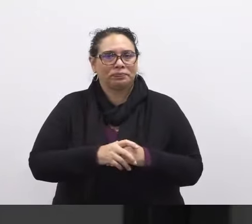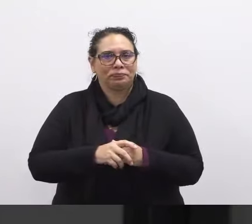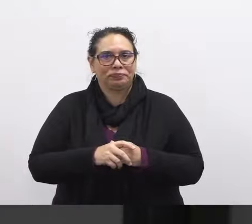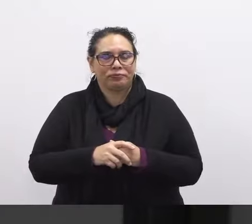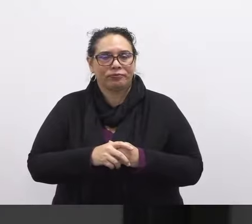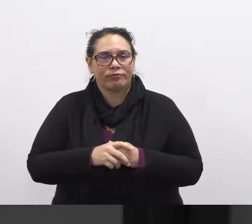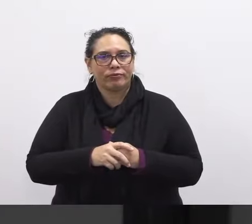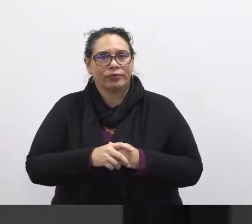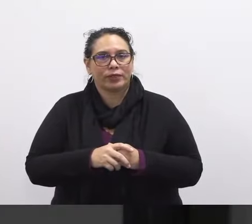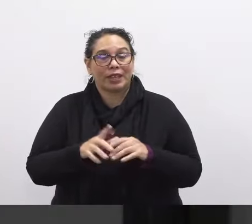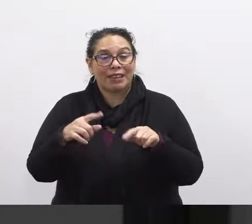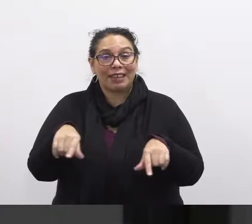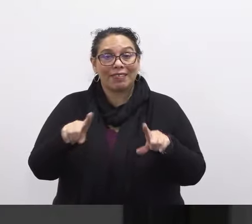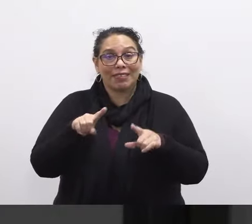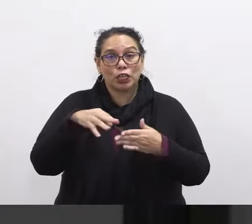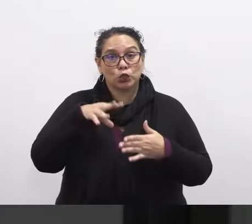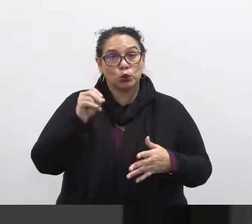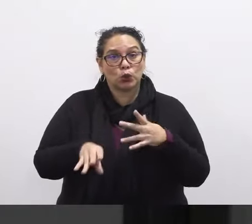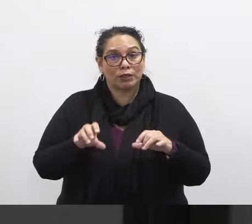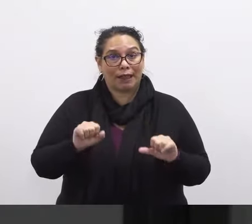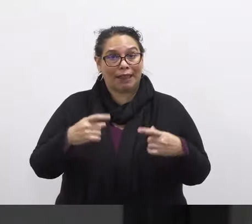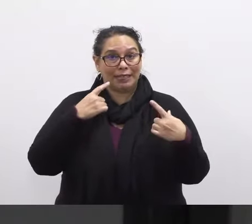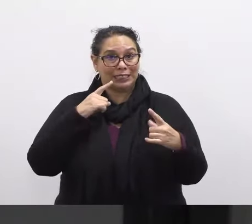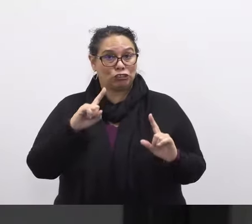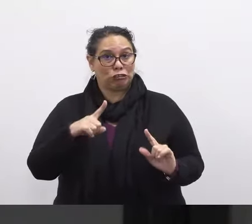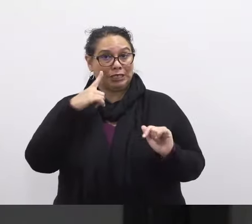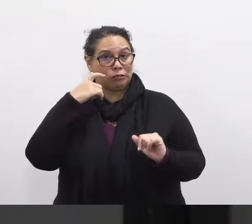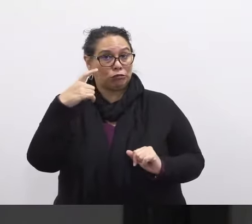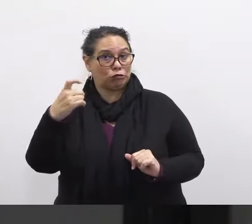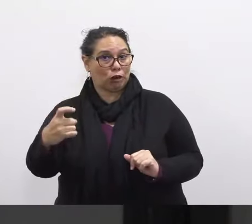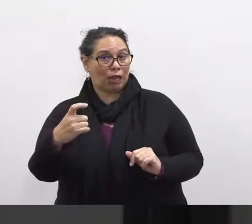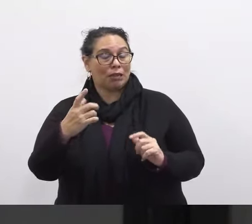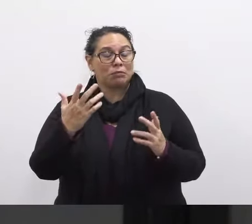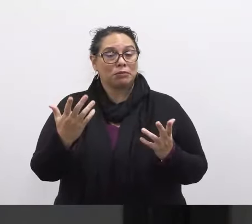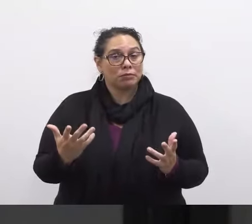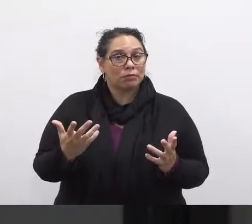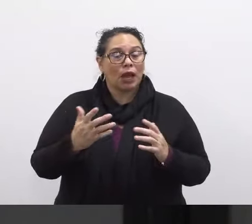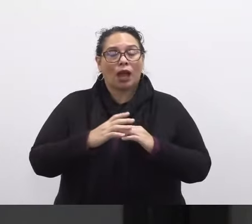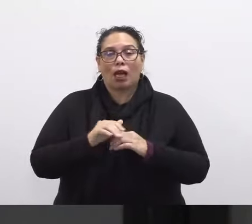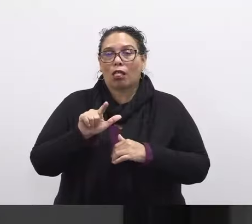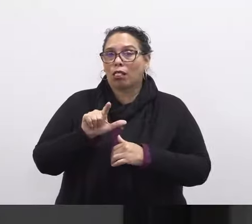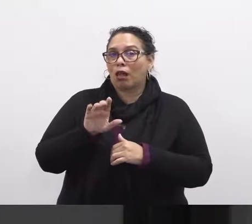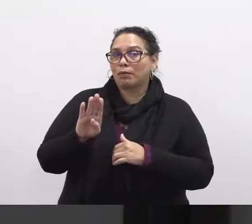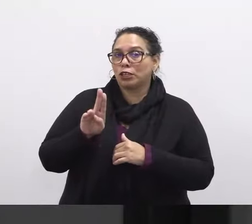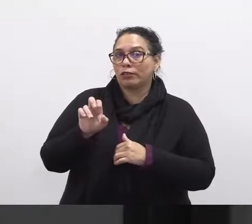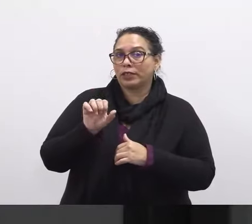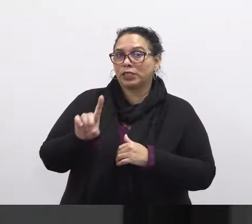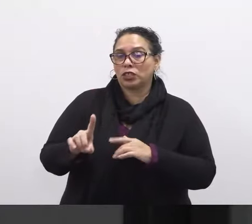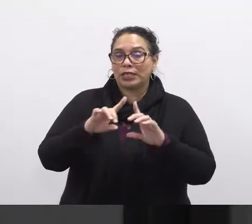These students were able to achieve these dreams in part because Long Beach Unified is a district